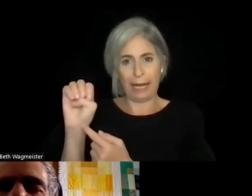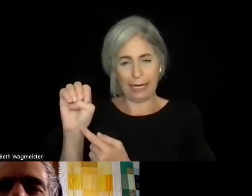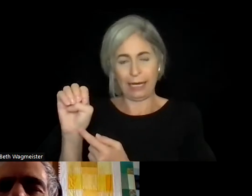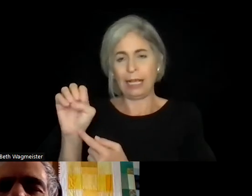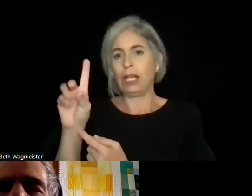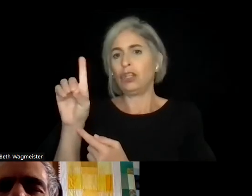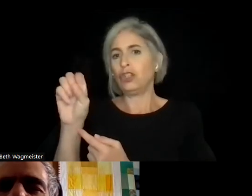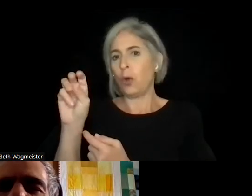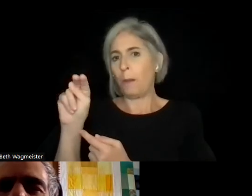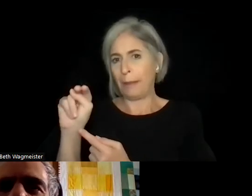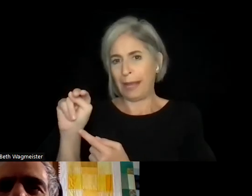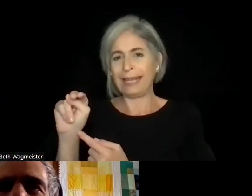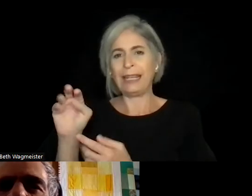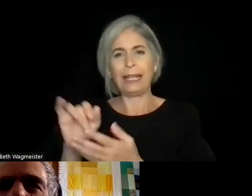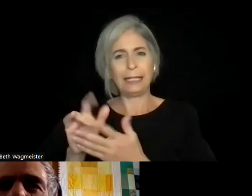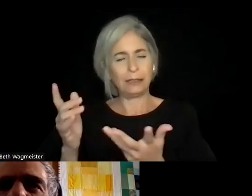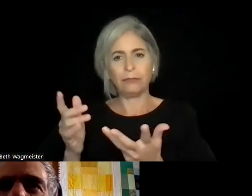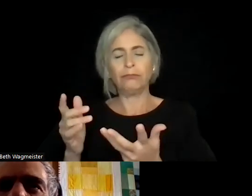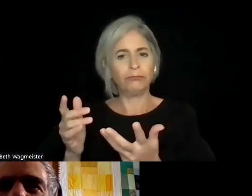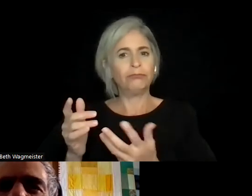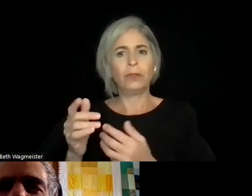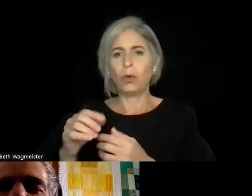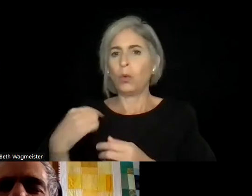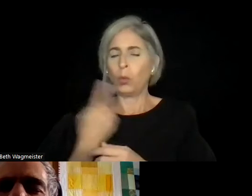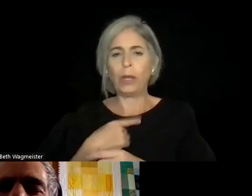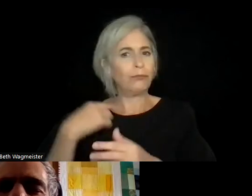accessibility what we are really saying is that there is